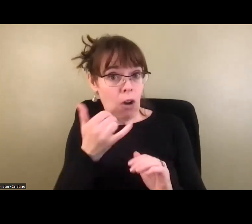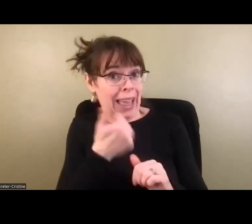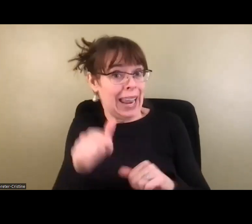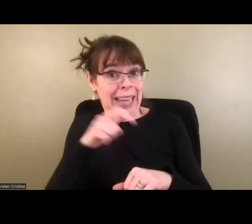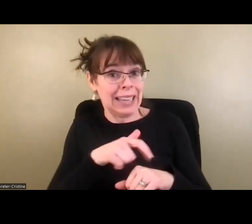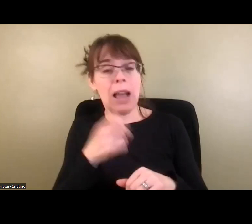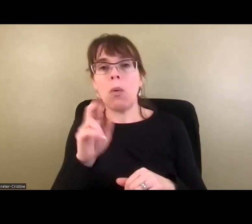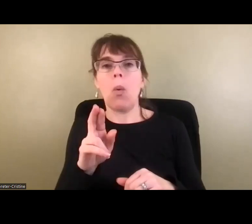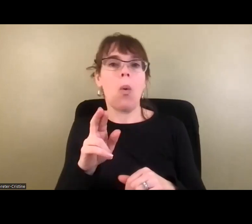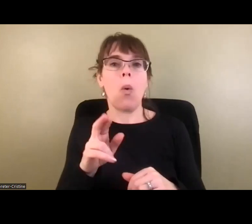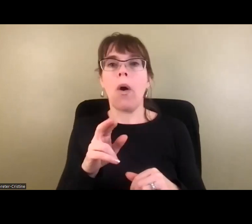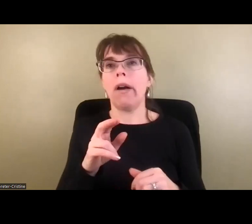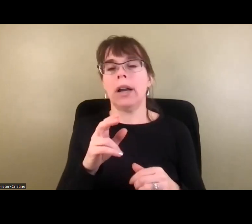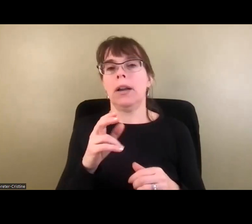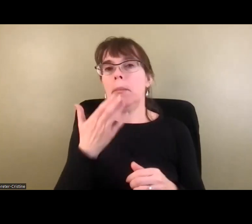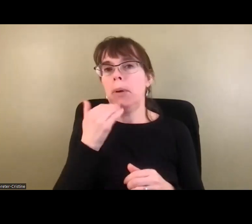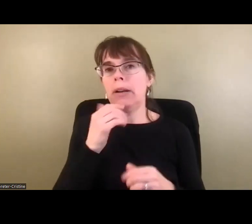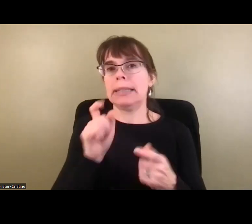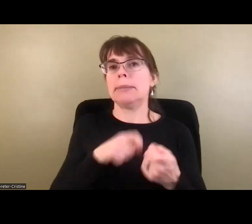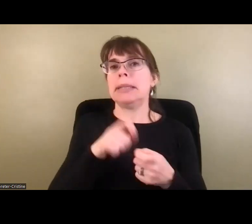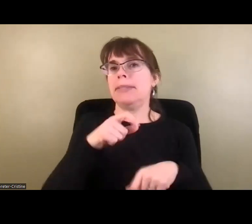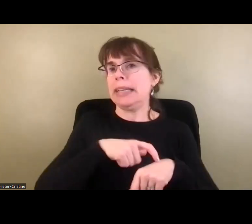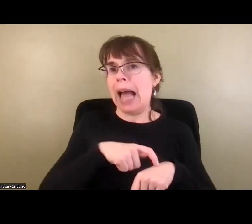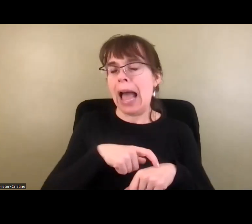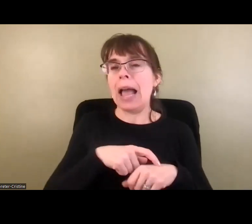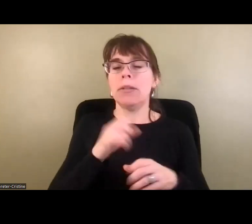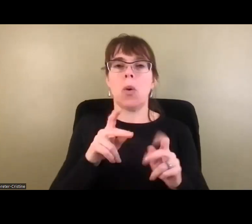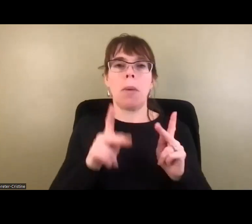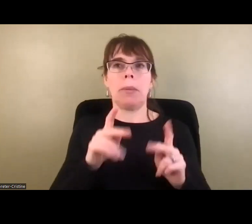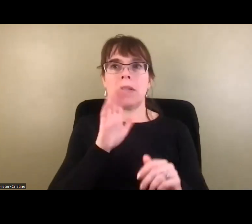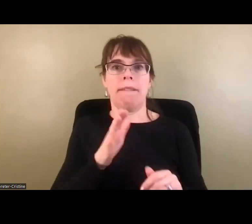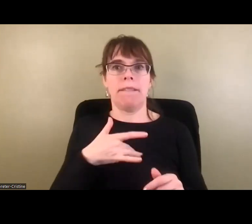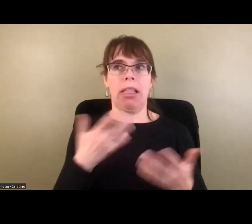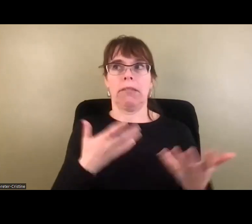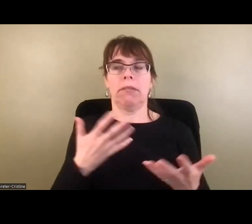you know scheduling something, just to make sure that folks are never put in a difficult position,